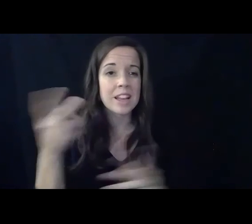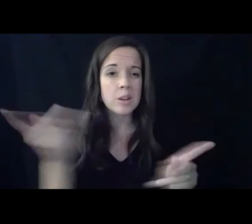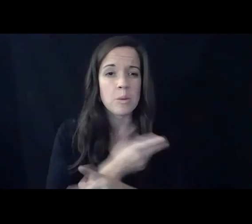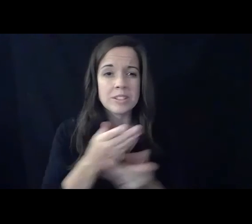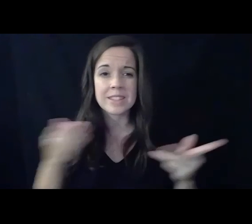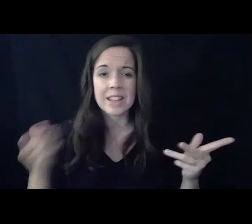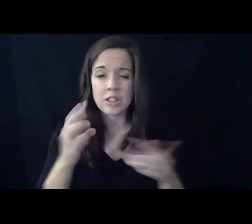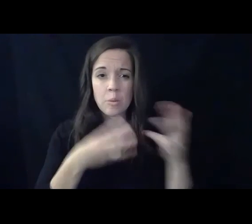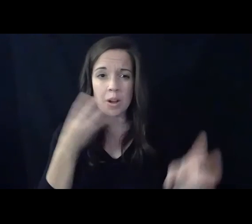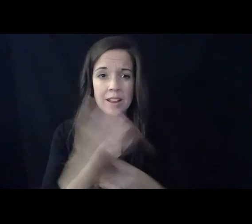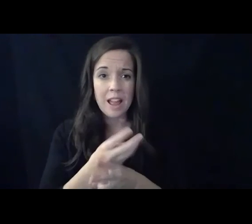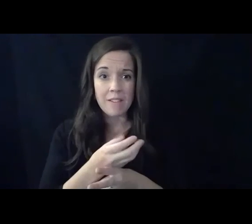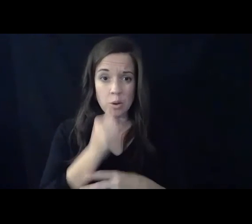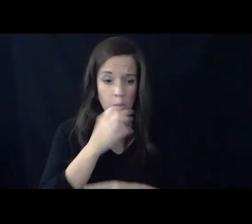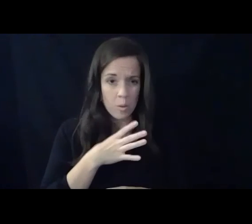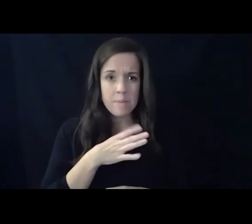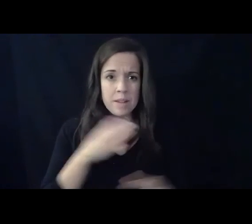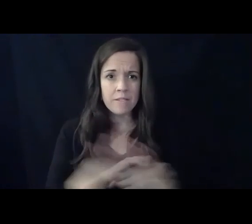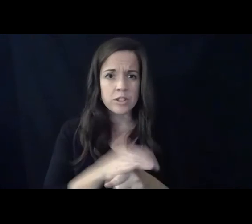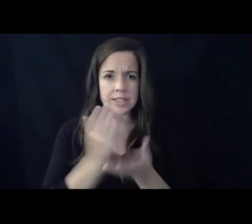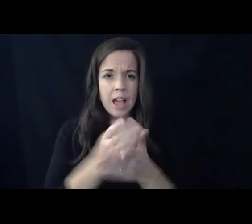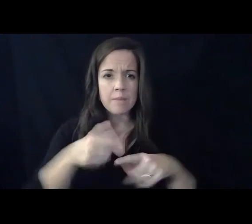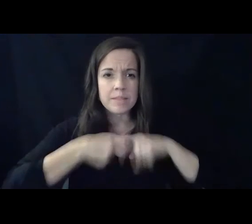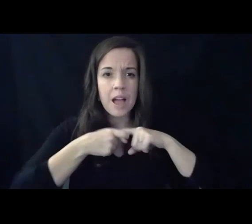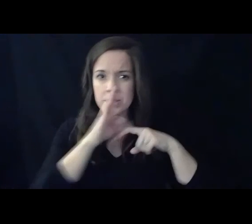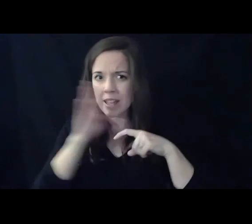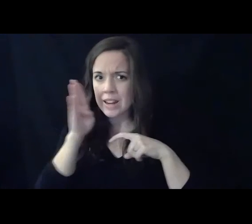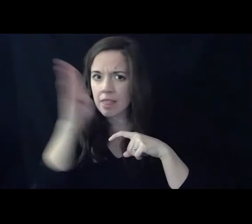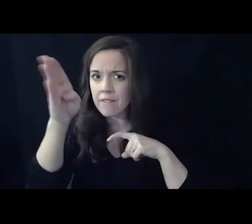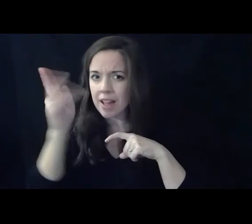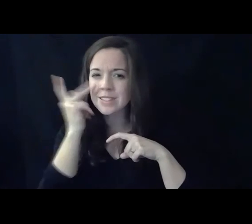stop, and I was heading there fast. I could see it, my breasts rudely